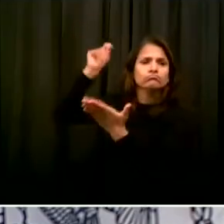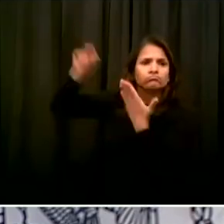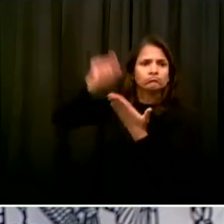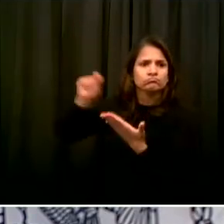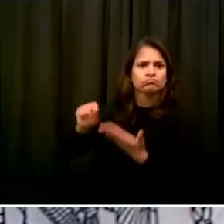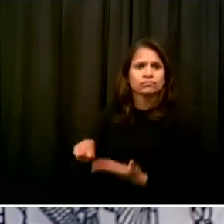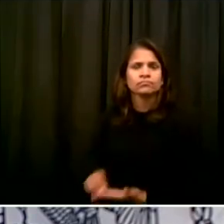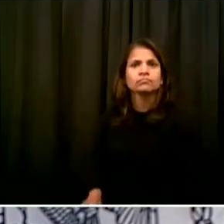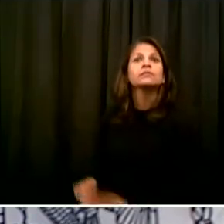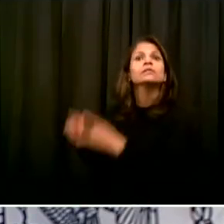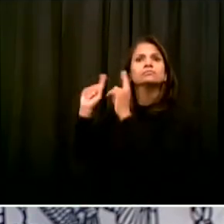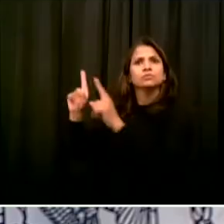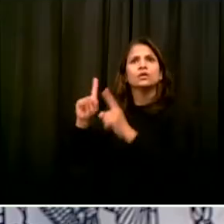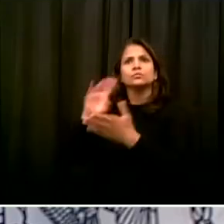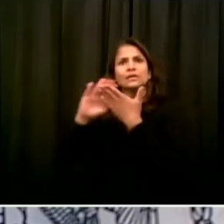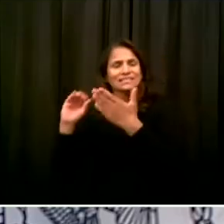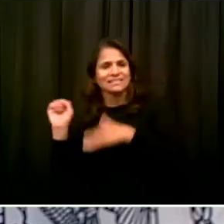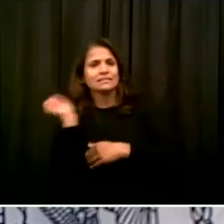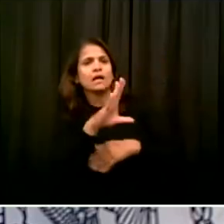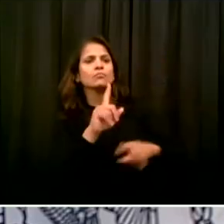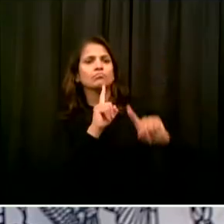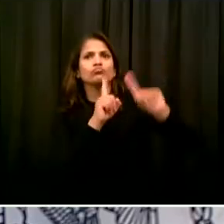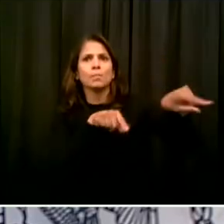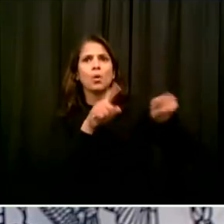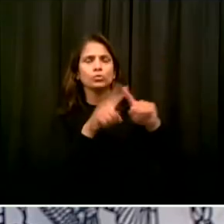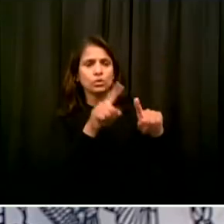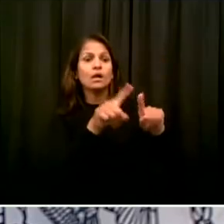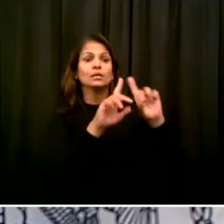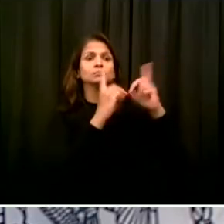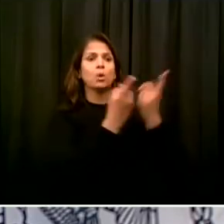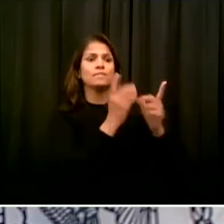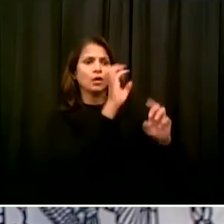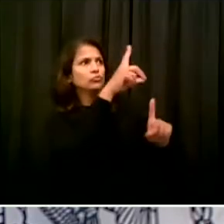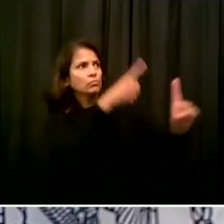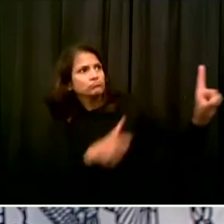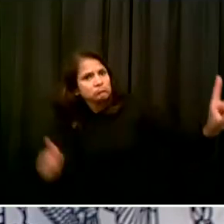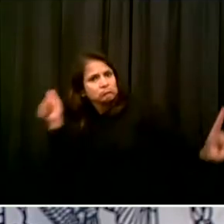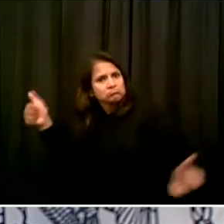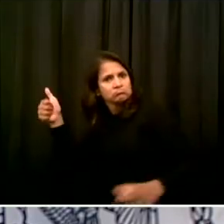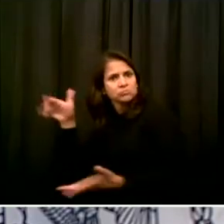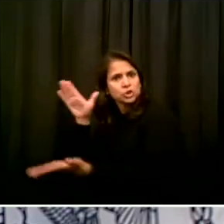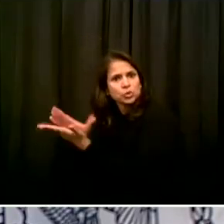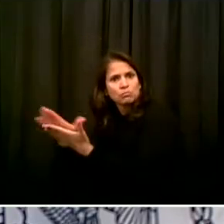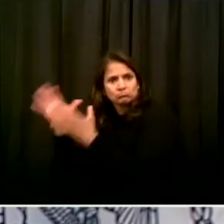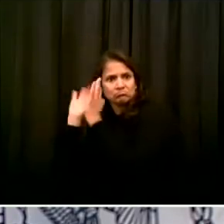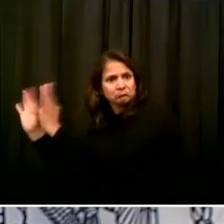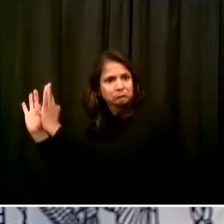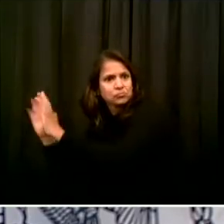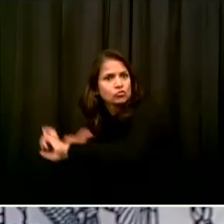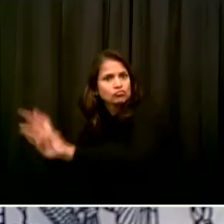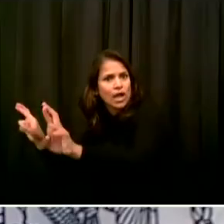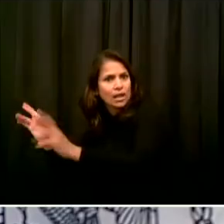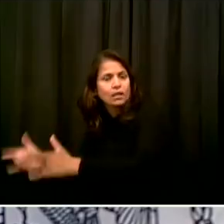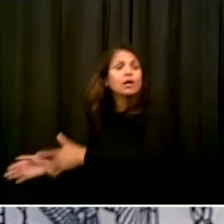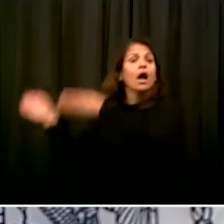ISN'T WORKING TO PUT IT ON REPORT, THAT WILL THEN GO